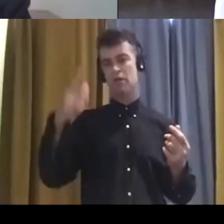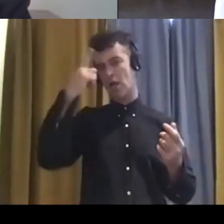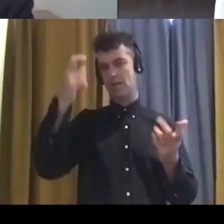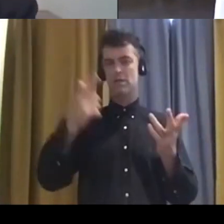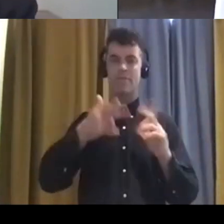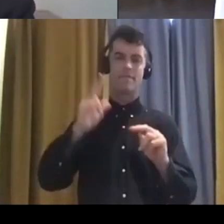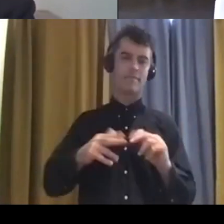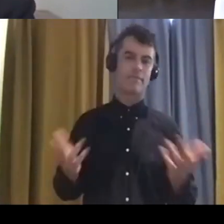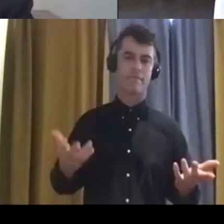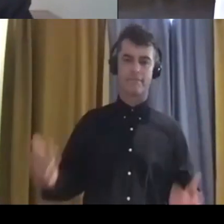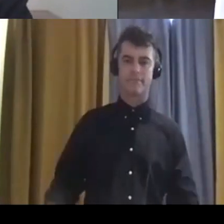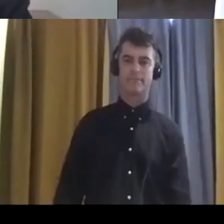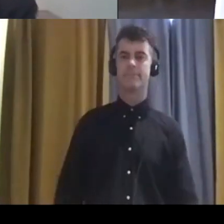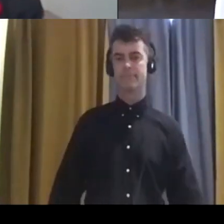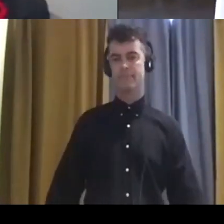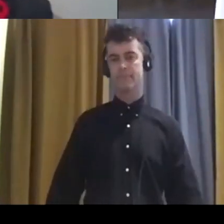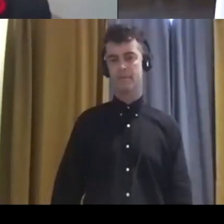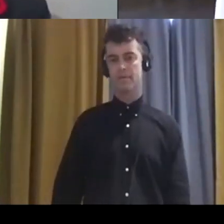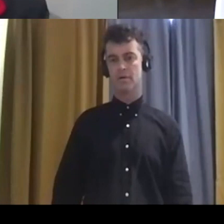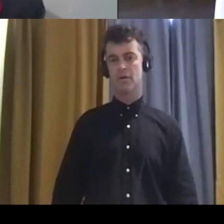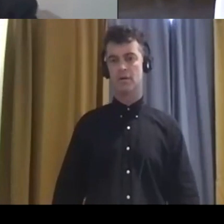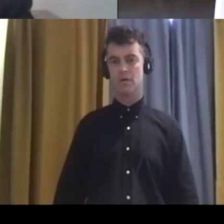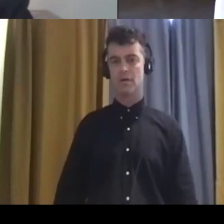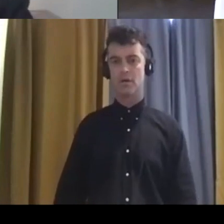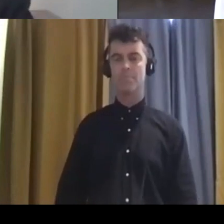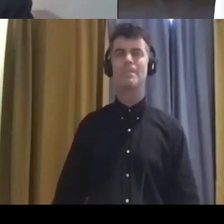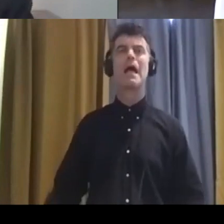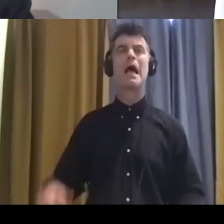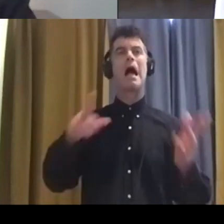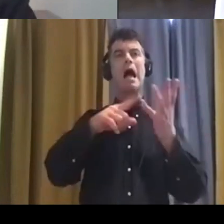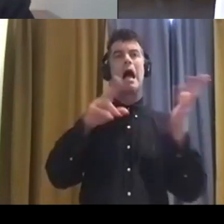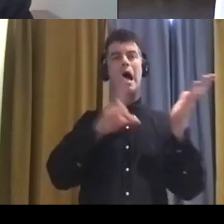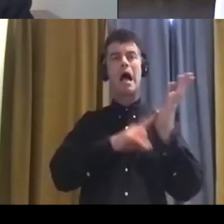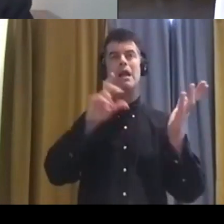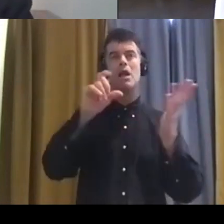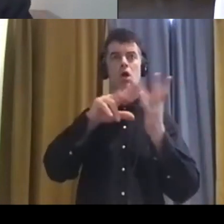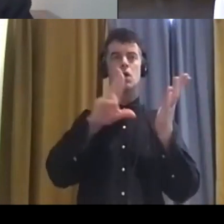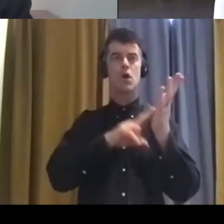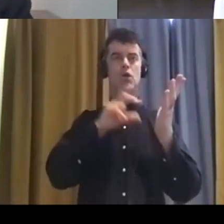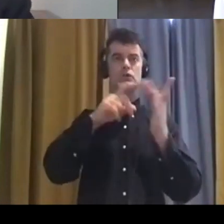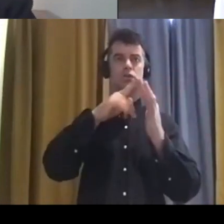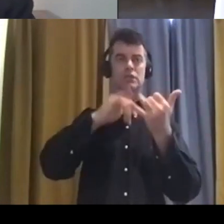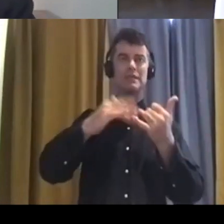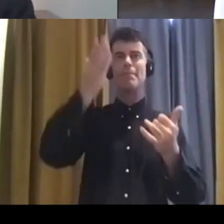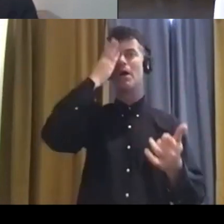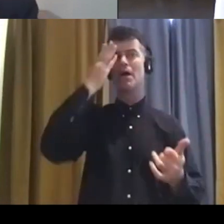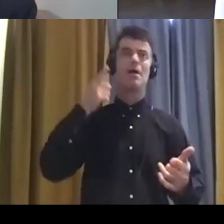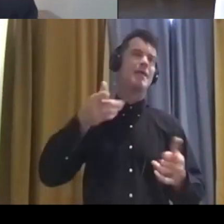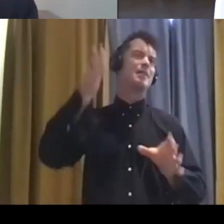on those ideas of unconscious biases, all of these psychological things that causes